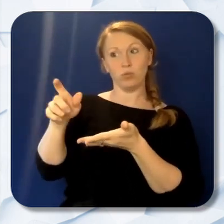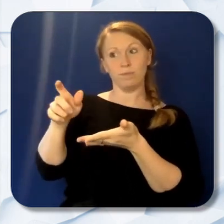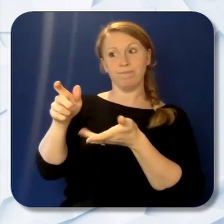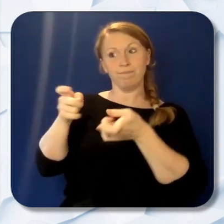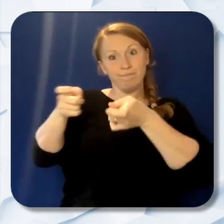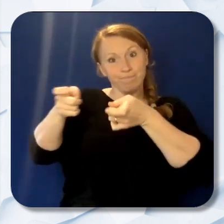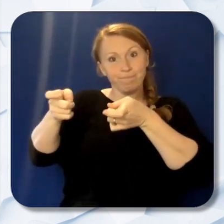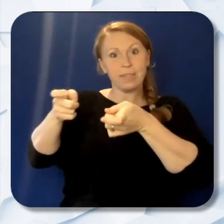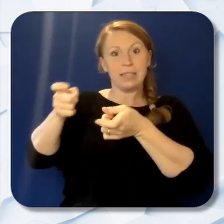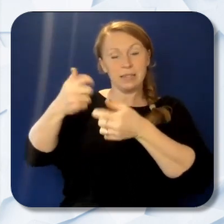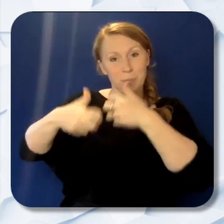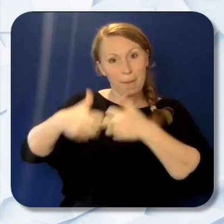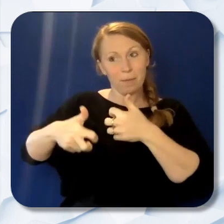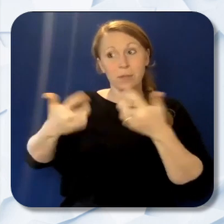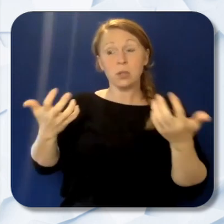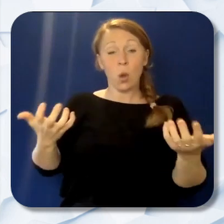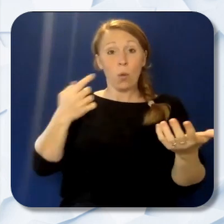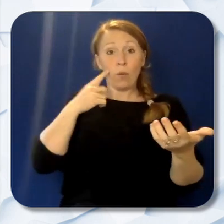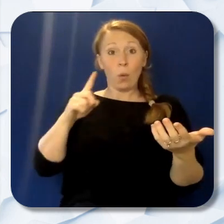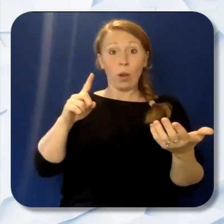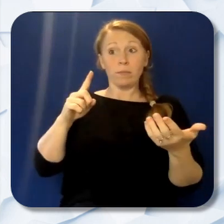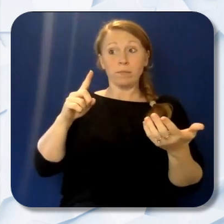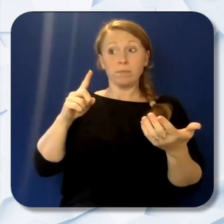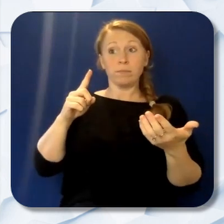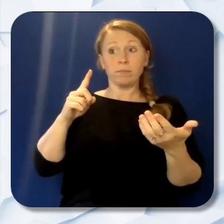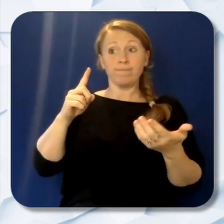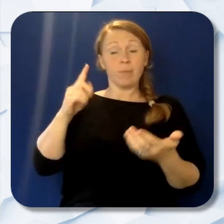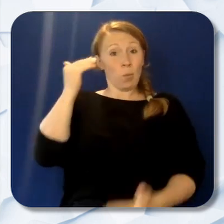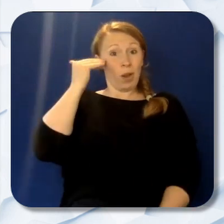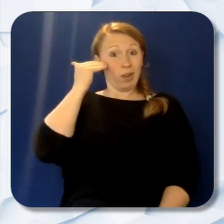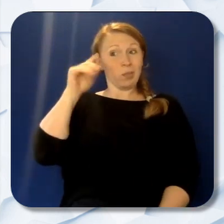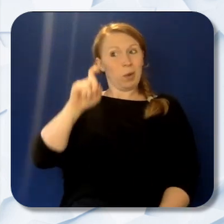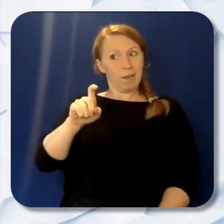have to be active and awareness, and find a aware and finding ways to support California